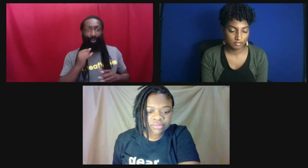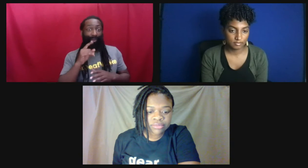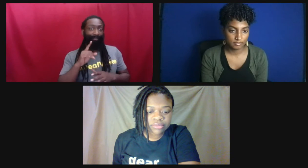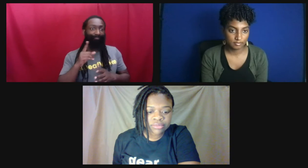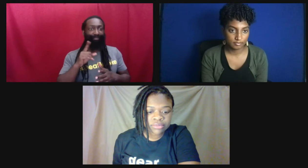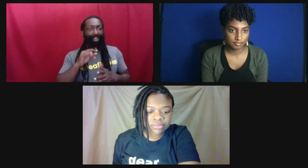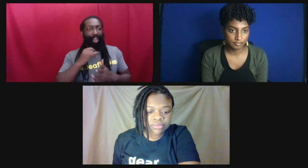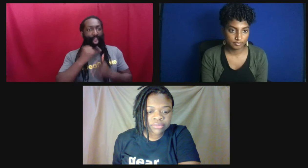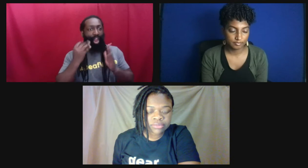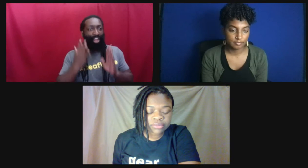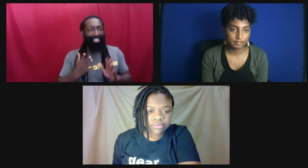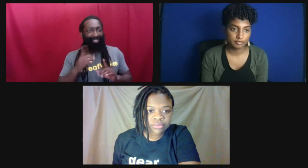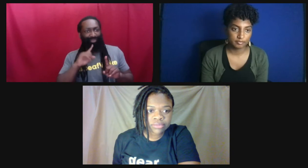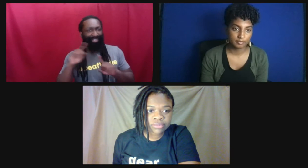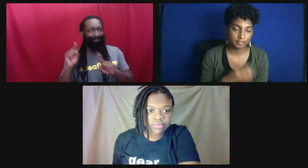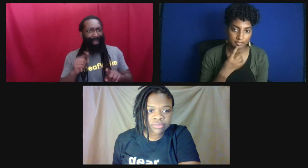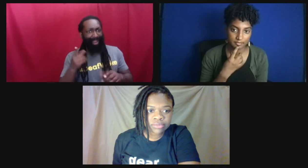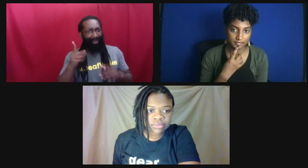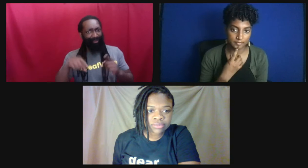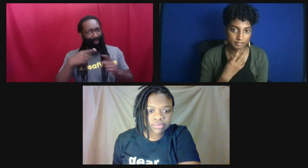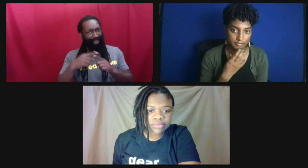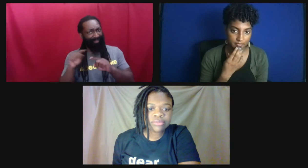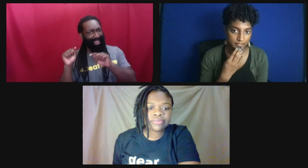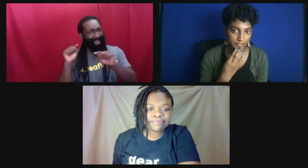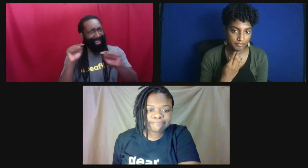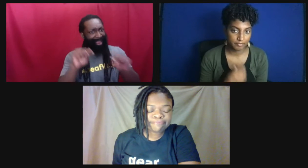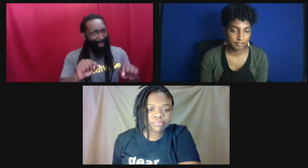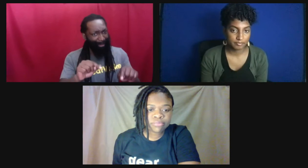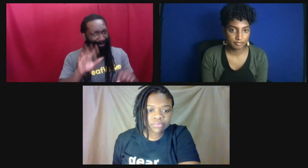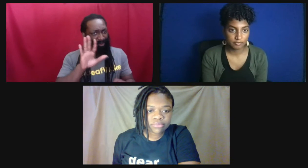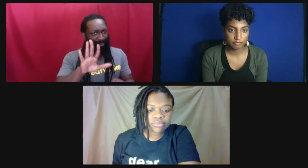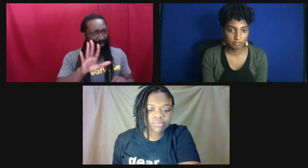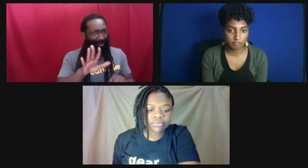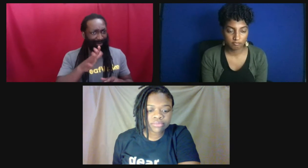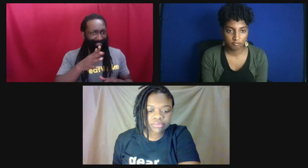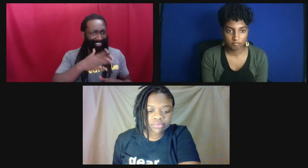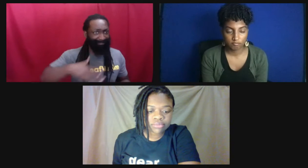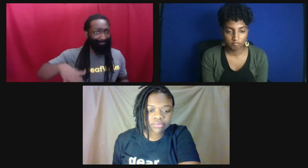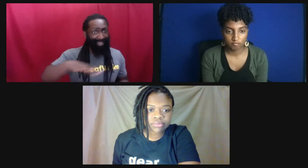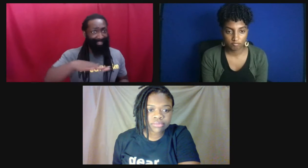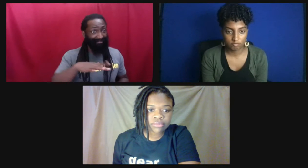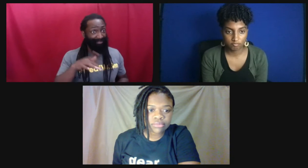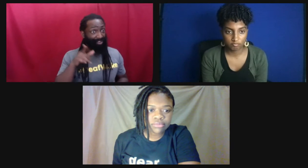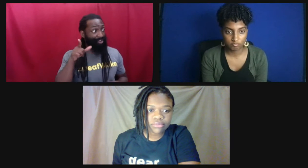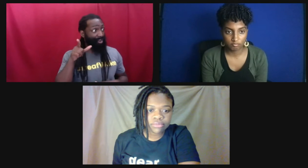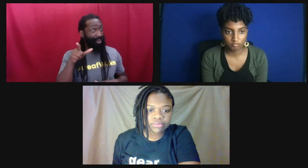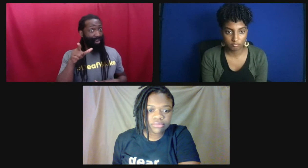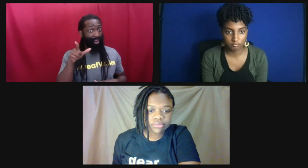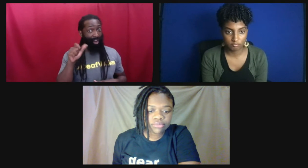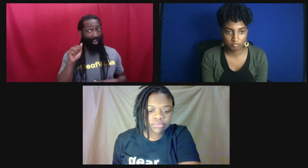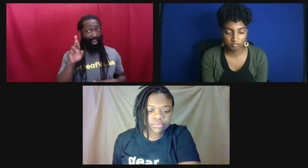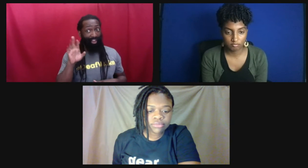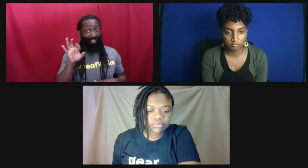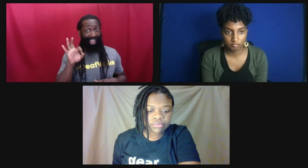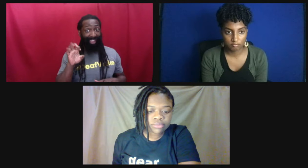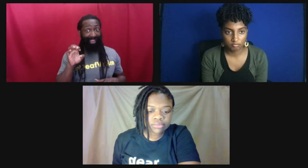You know, how are people responding? To, you know, when they come to your exhibits or you space?